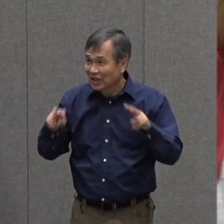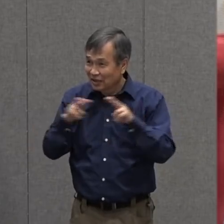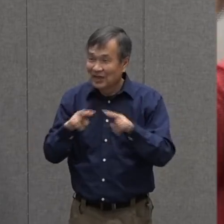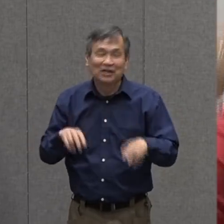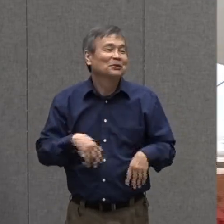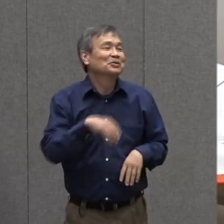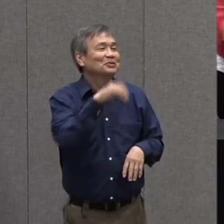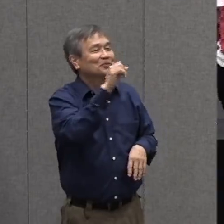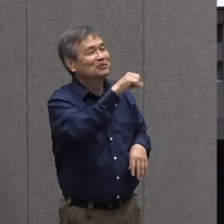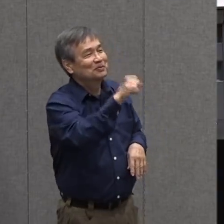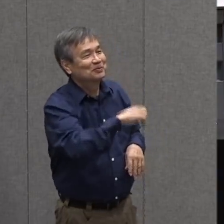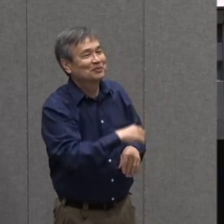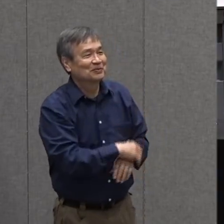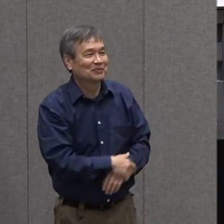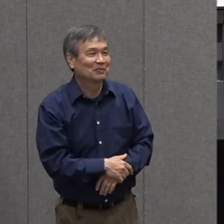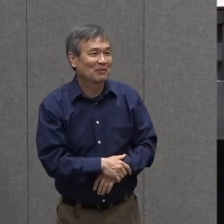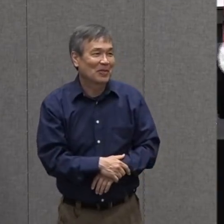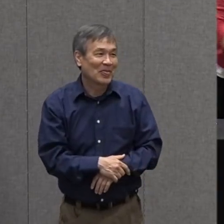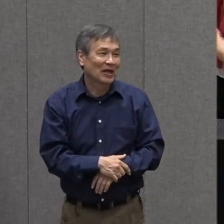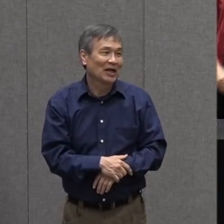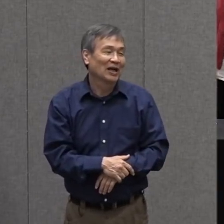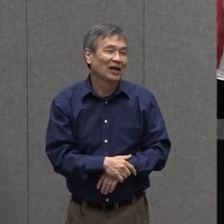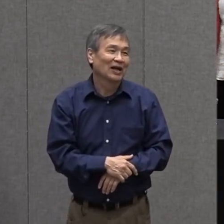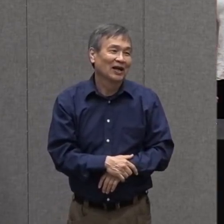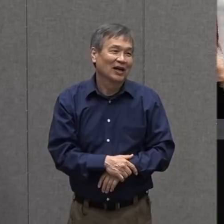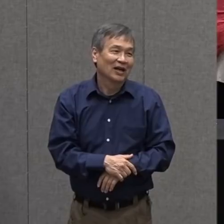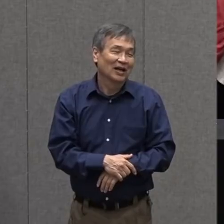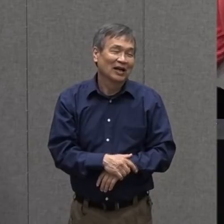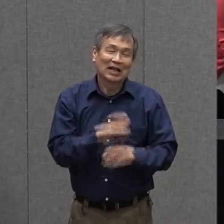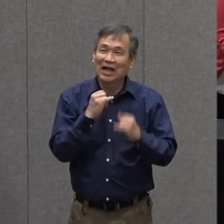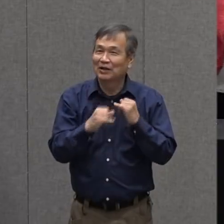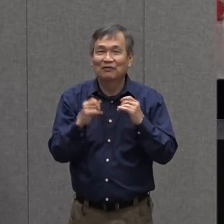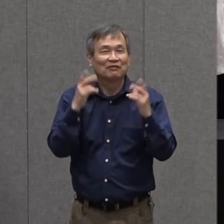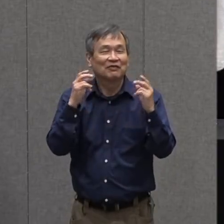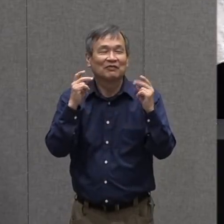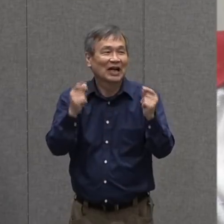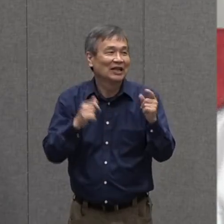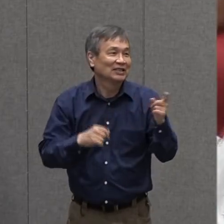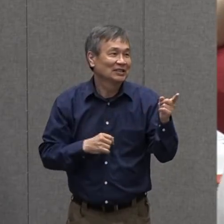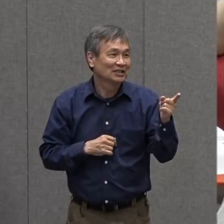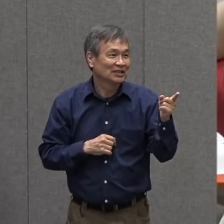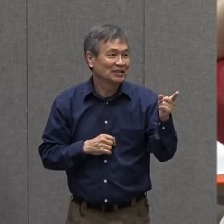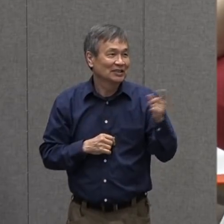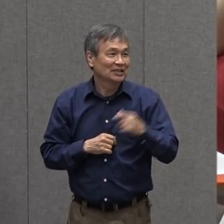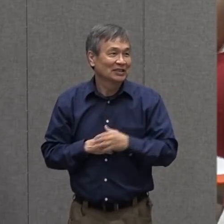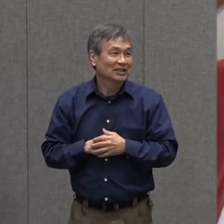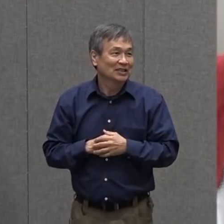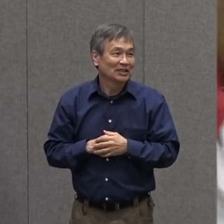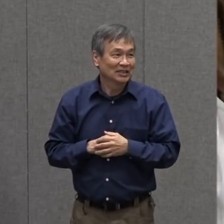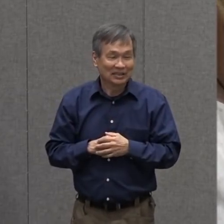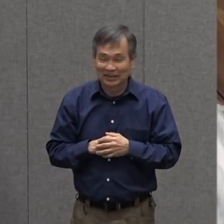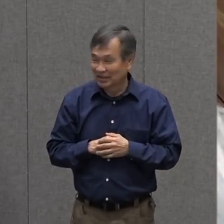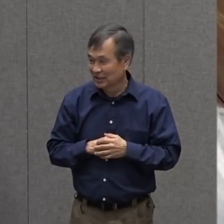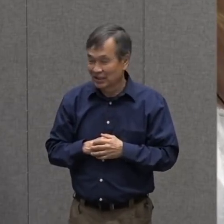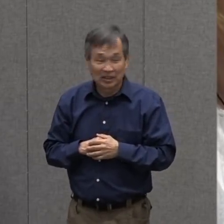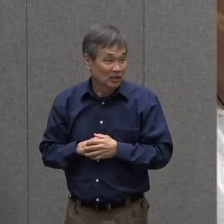Place value, yes. Last one really fast. All right. Let's do it. We could do it. Okay. All right.